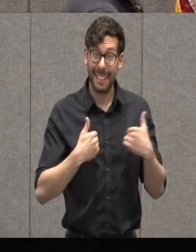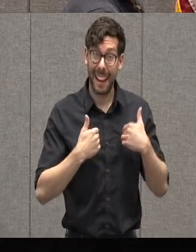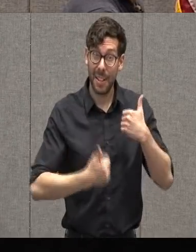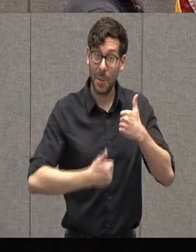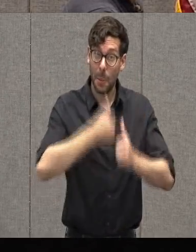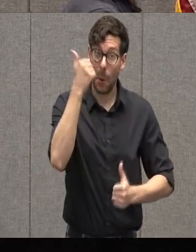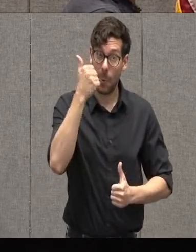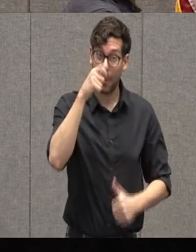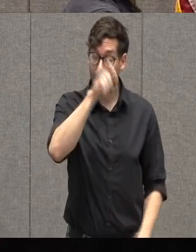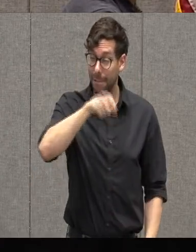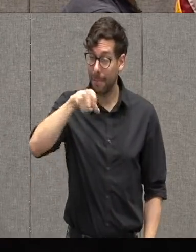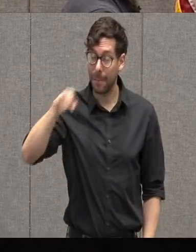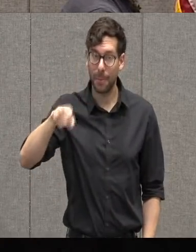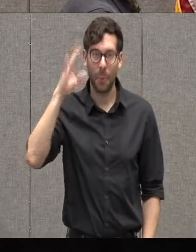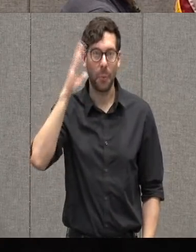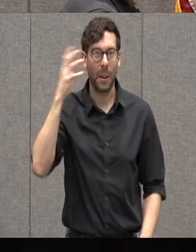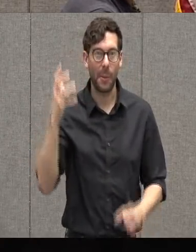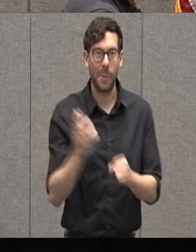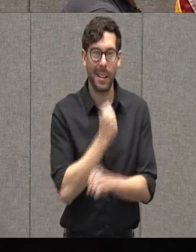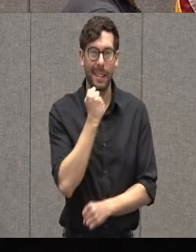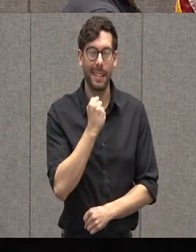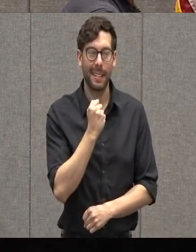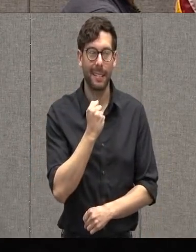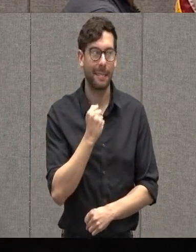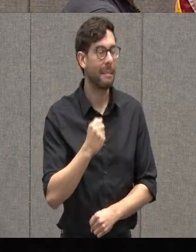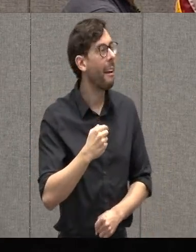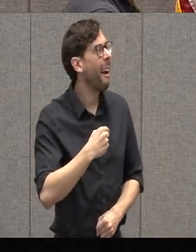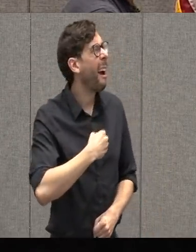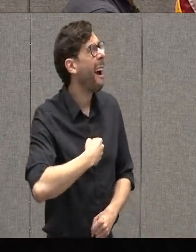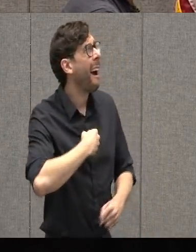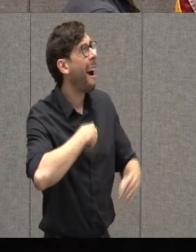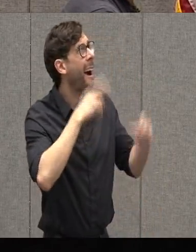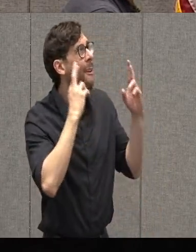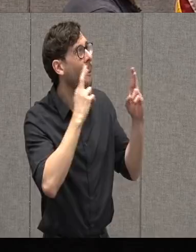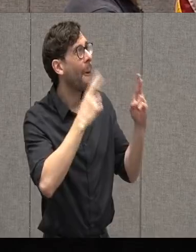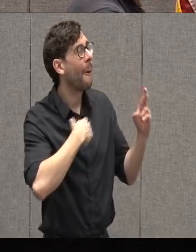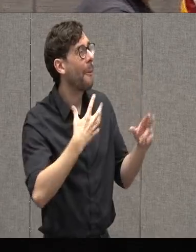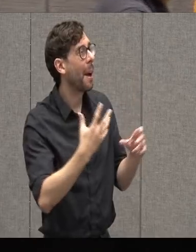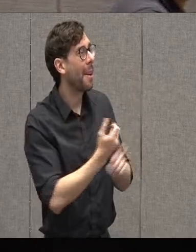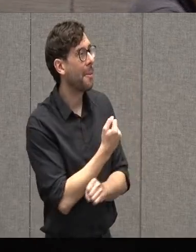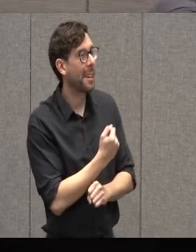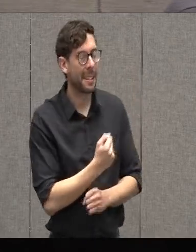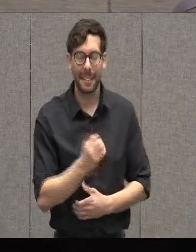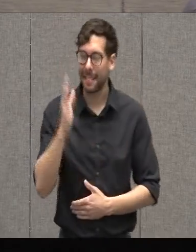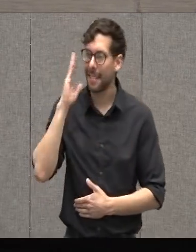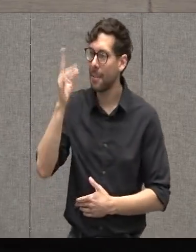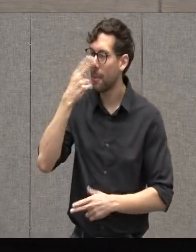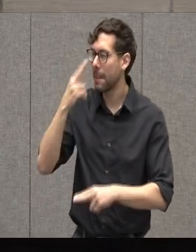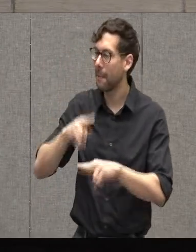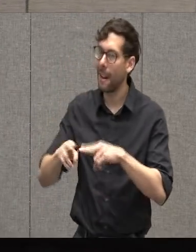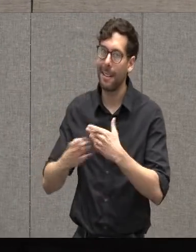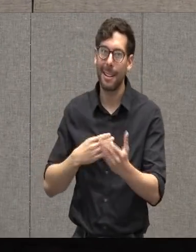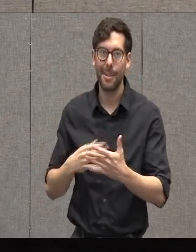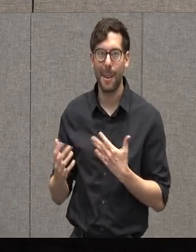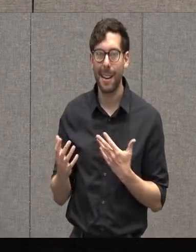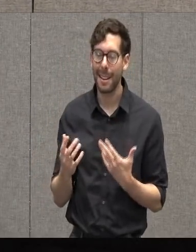I hope I win. Well, it'll be fun anyway. Even if I lose, I like doing math. Are you ready?